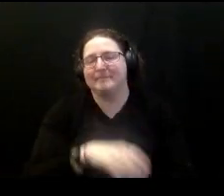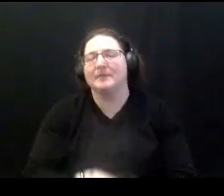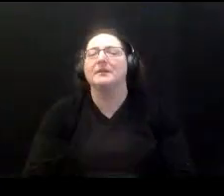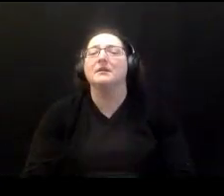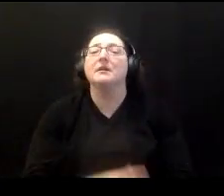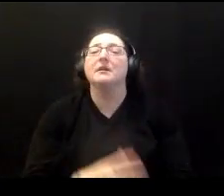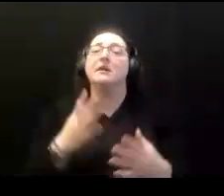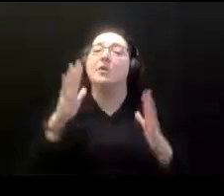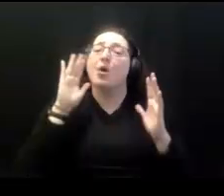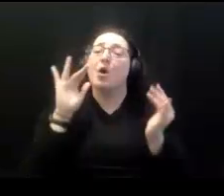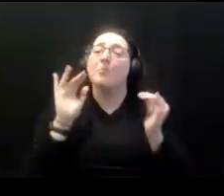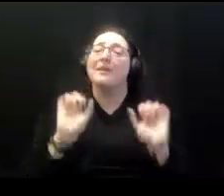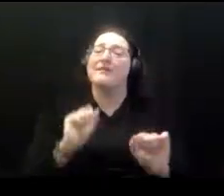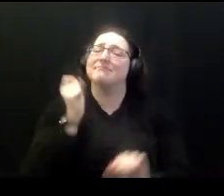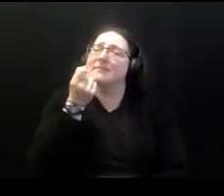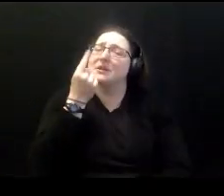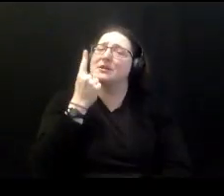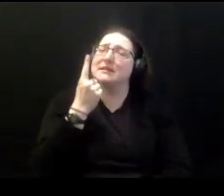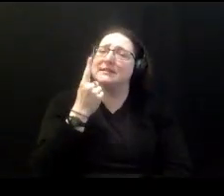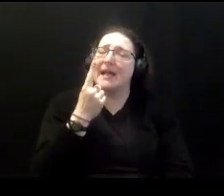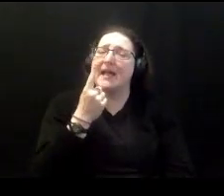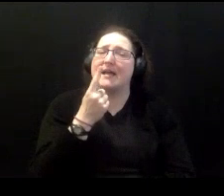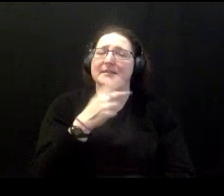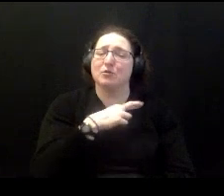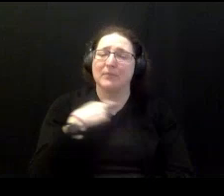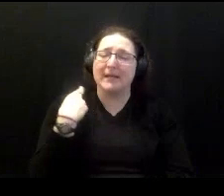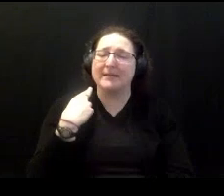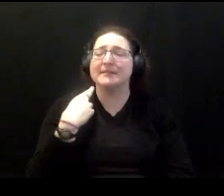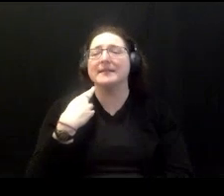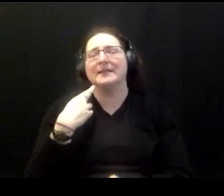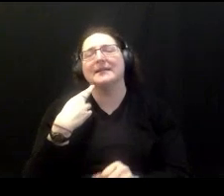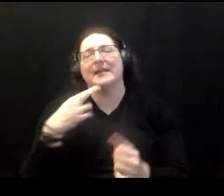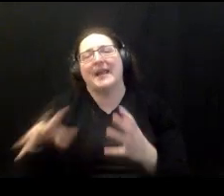by providing additional public health context that may not have been previously considered.